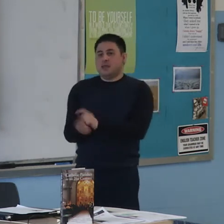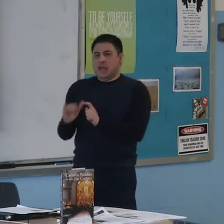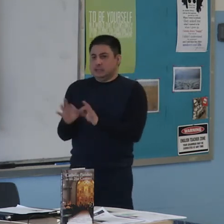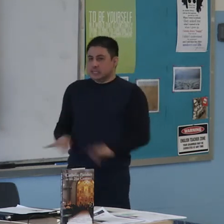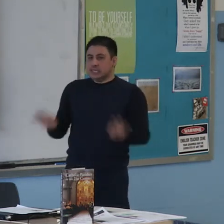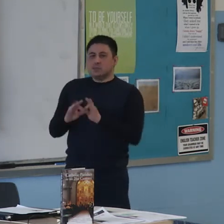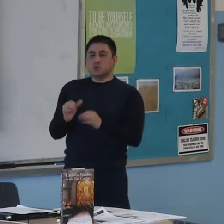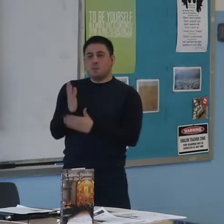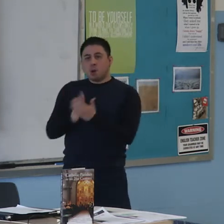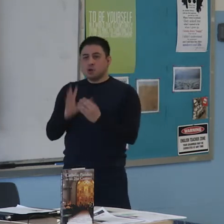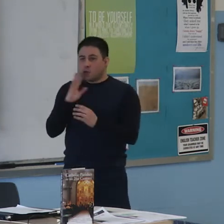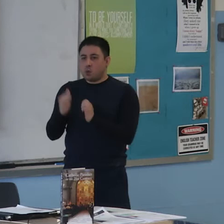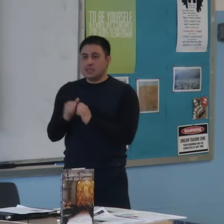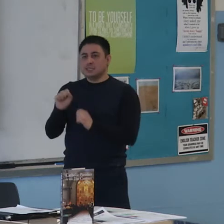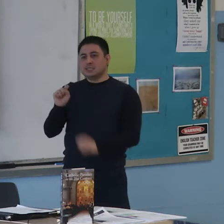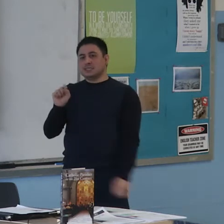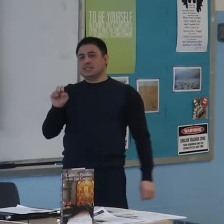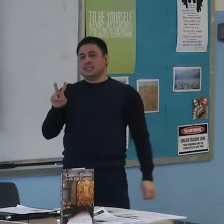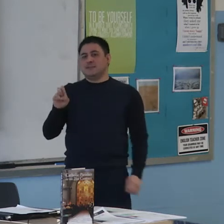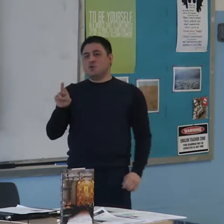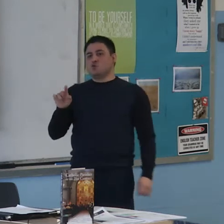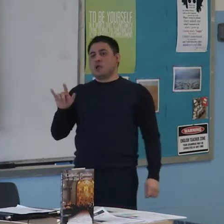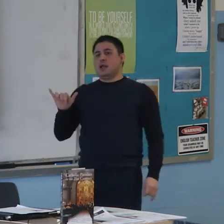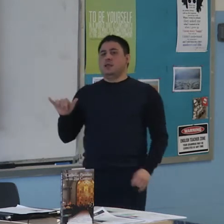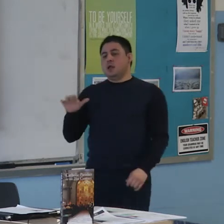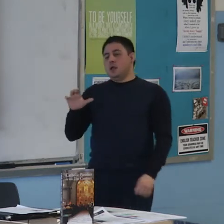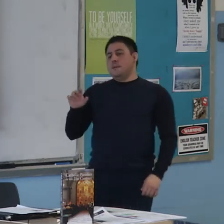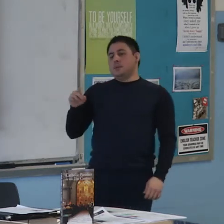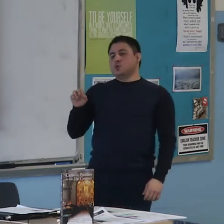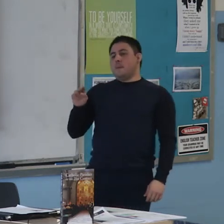talking with Steve Riley of Potomac Community Resources, when we're